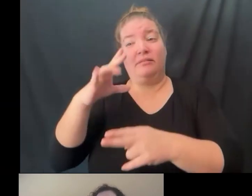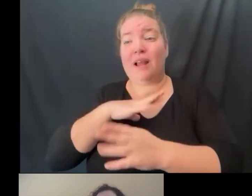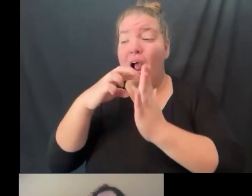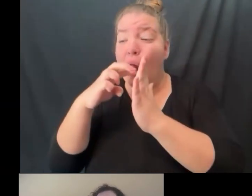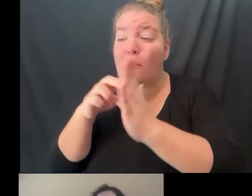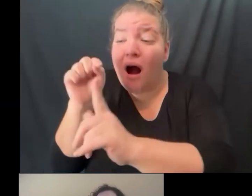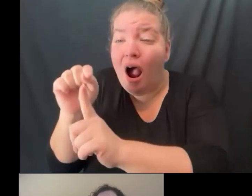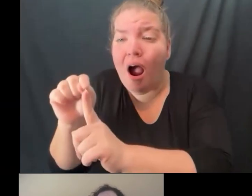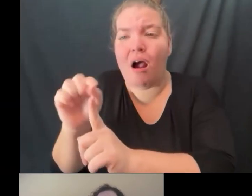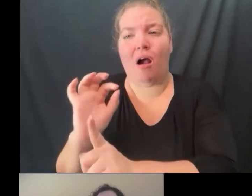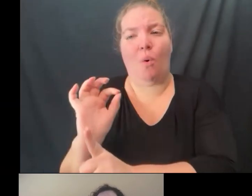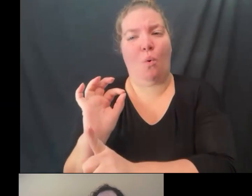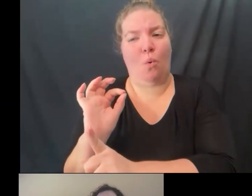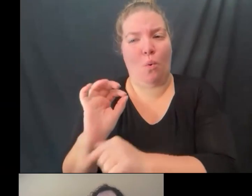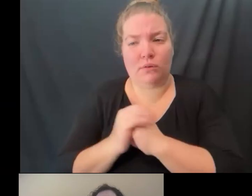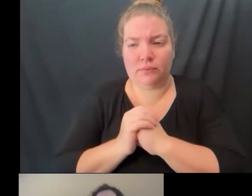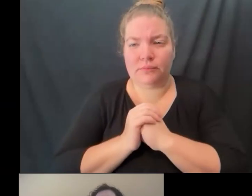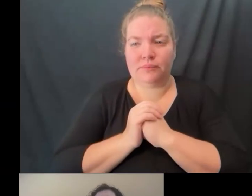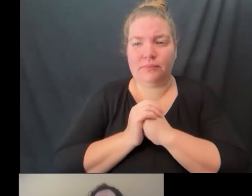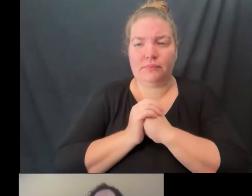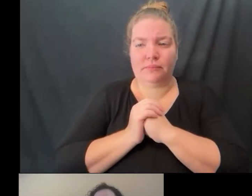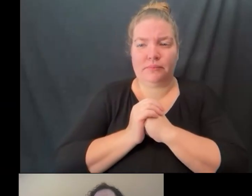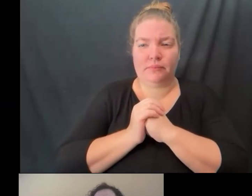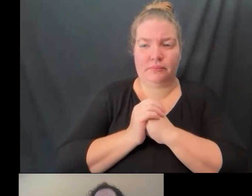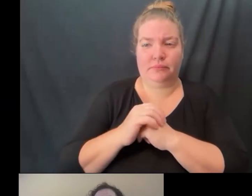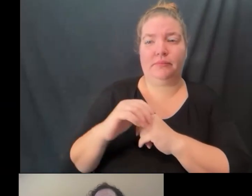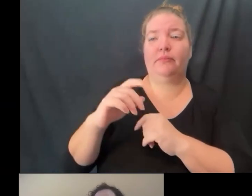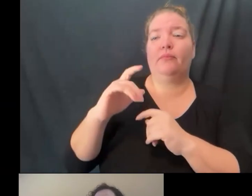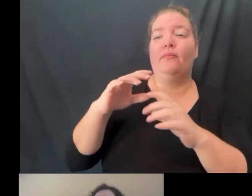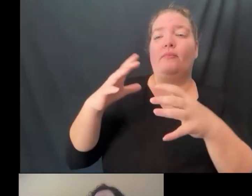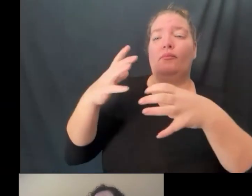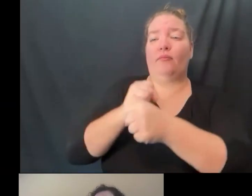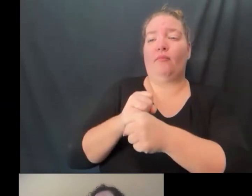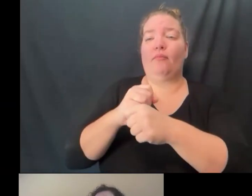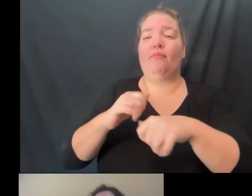But also know that in our act, we refer to something called the ICT standard.